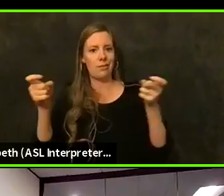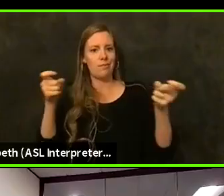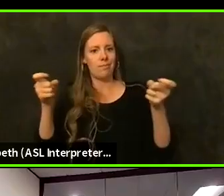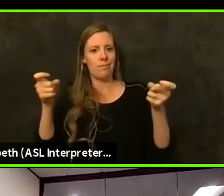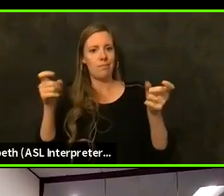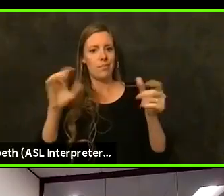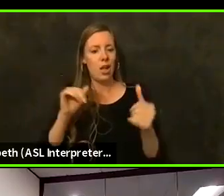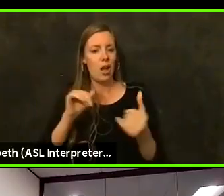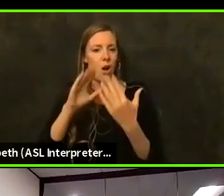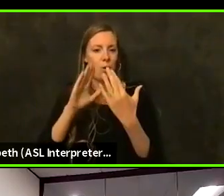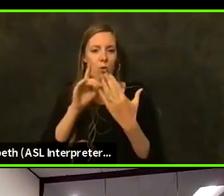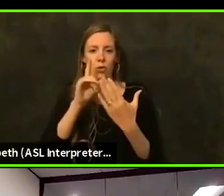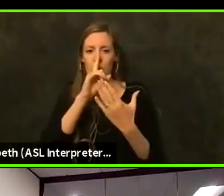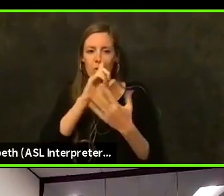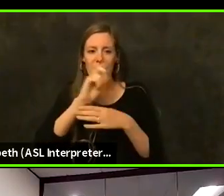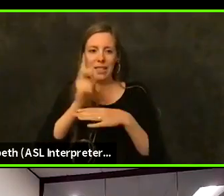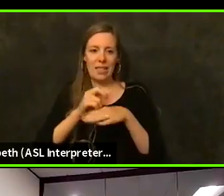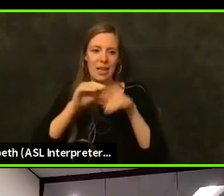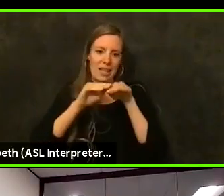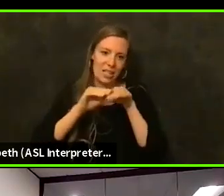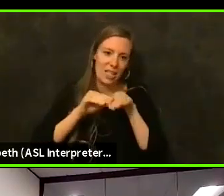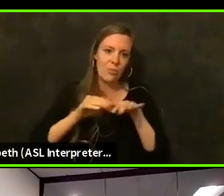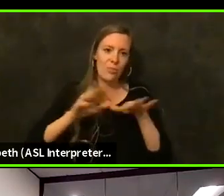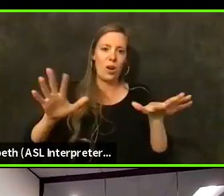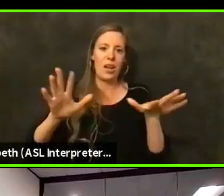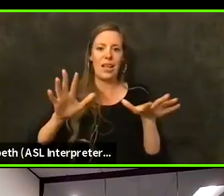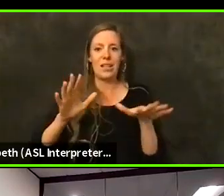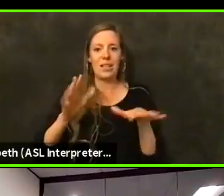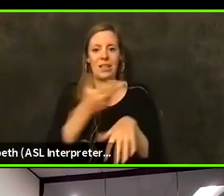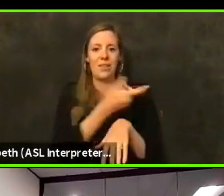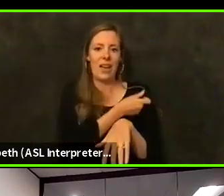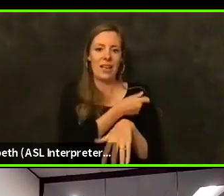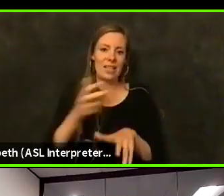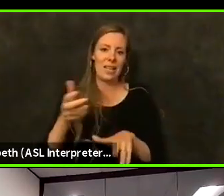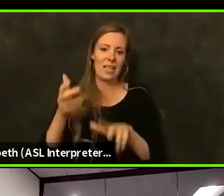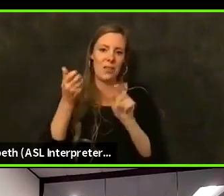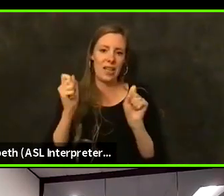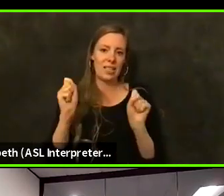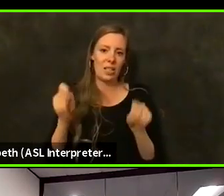really designed at getting that vaccine out the door as quickly as possible. And so that is going to it's going to be a